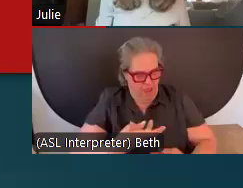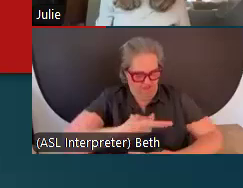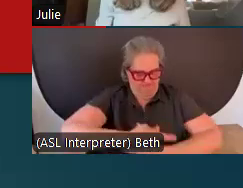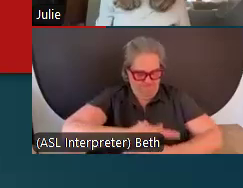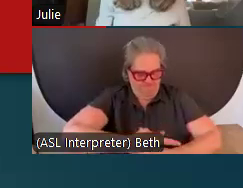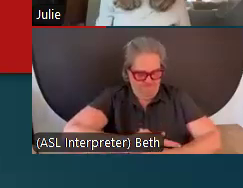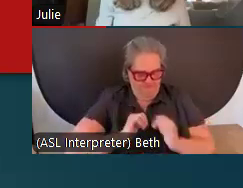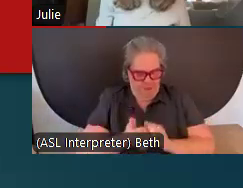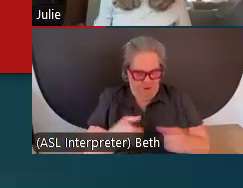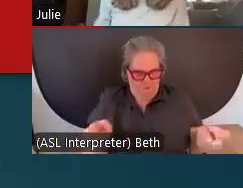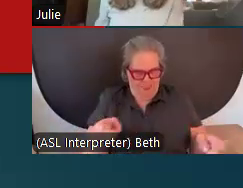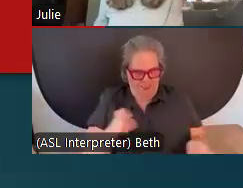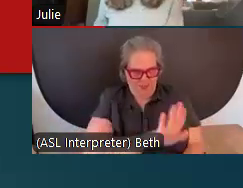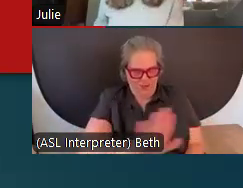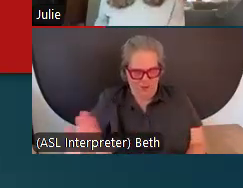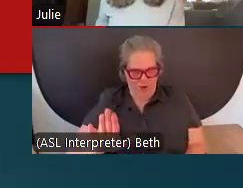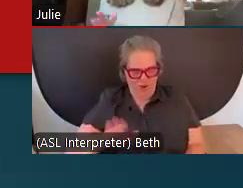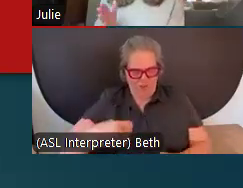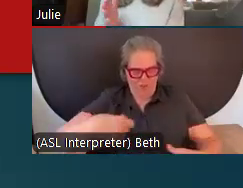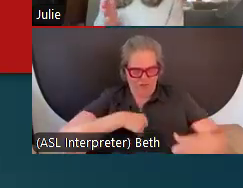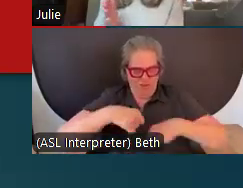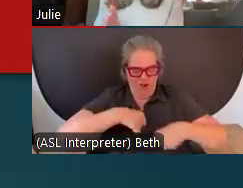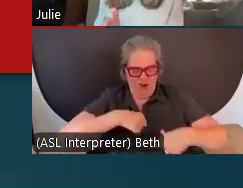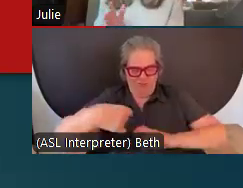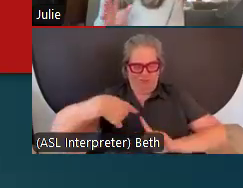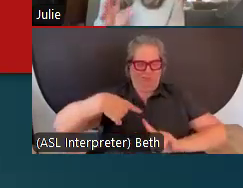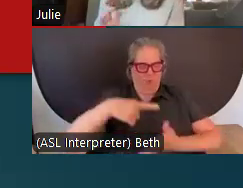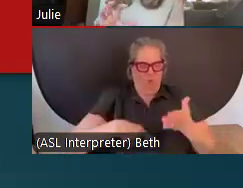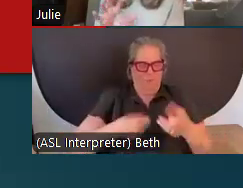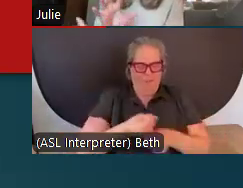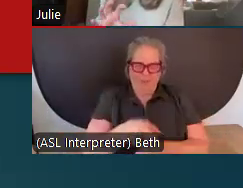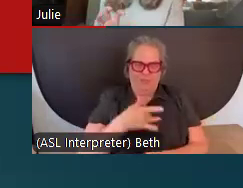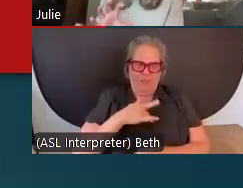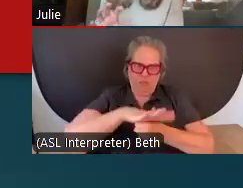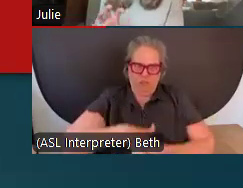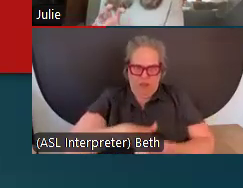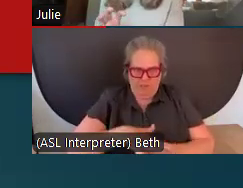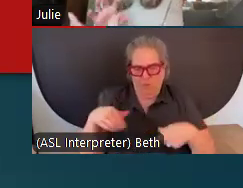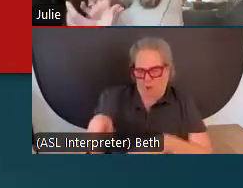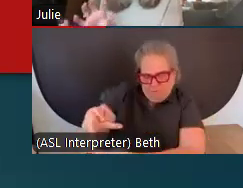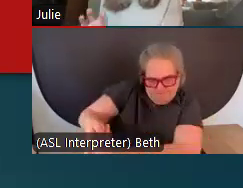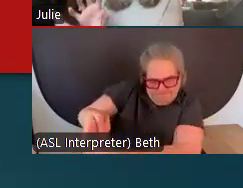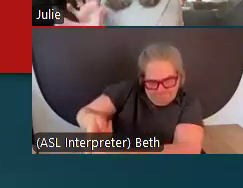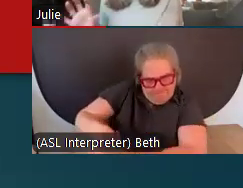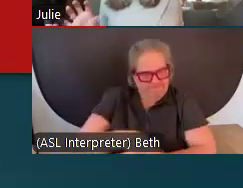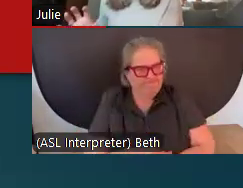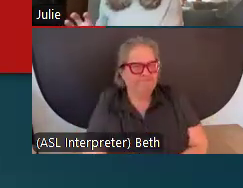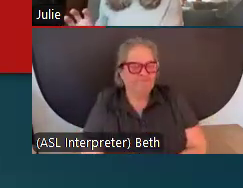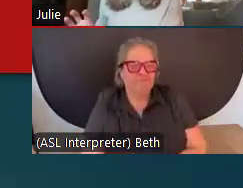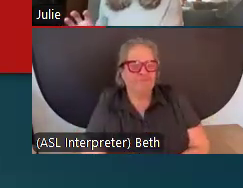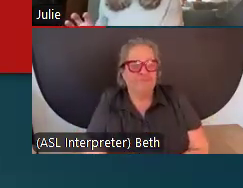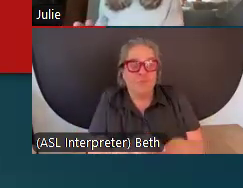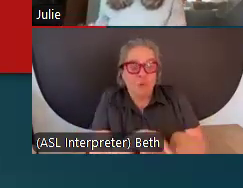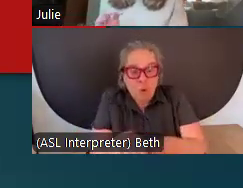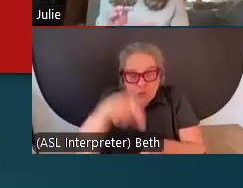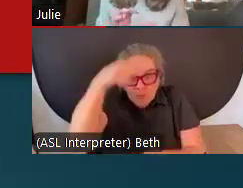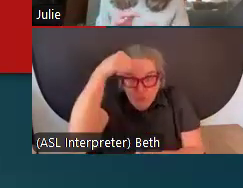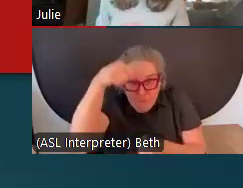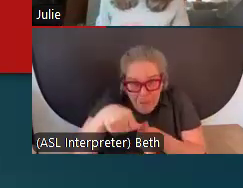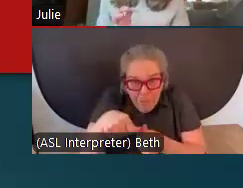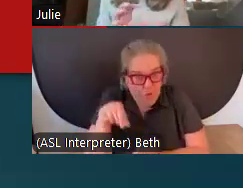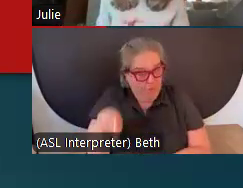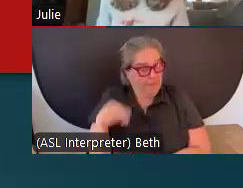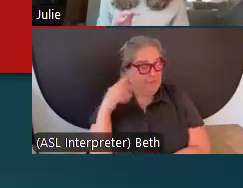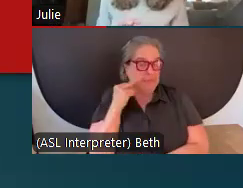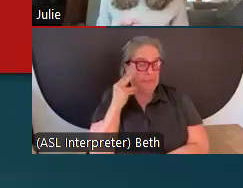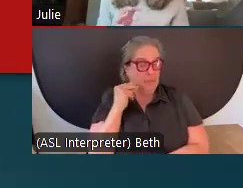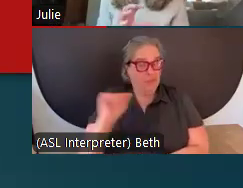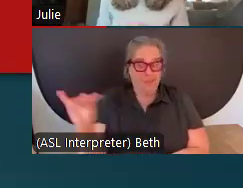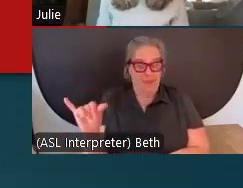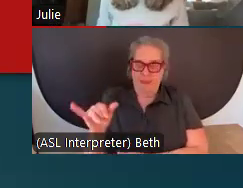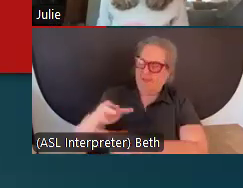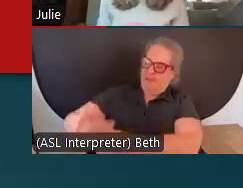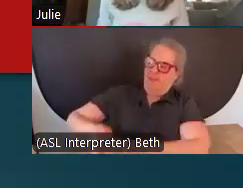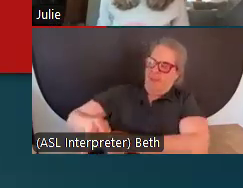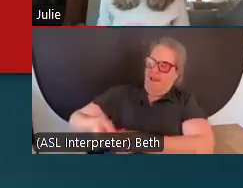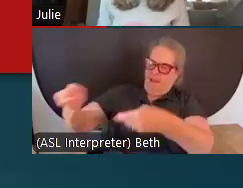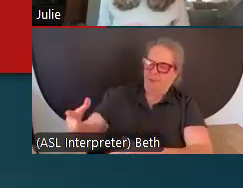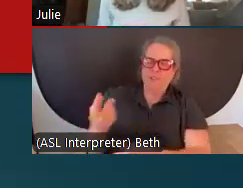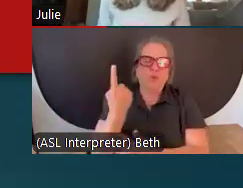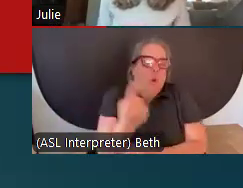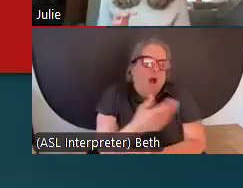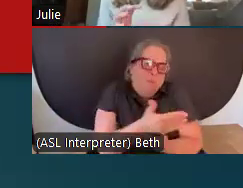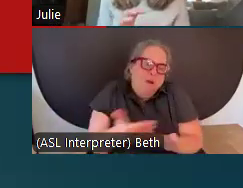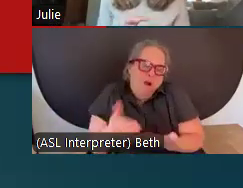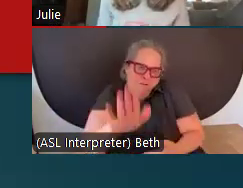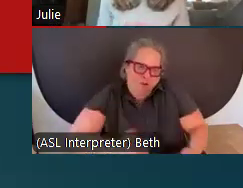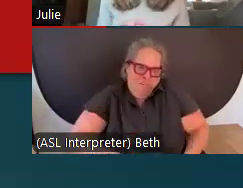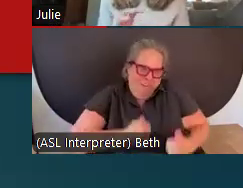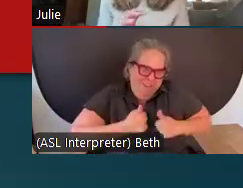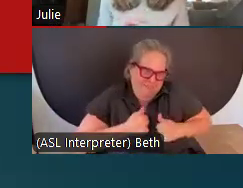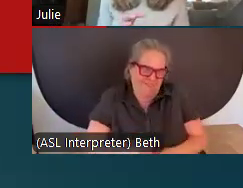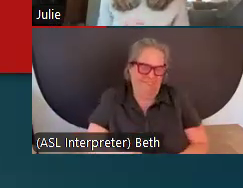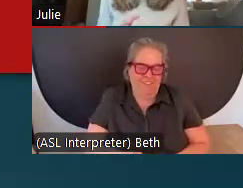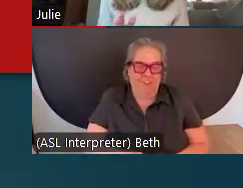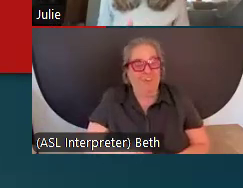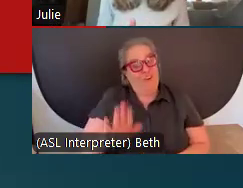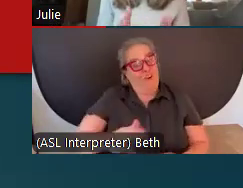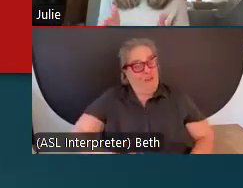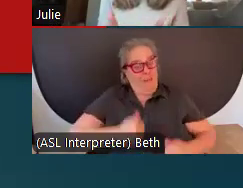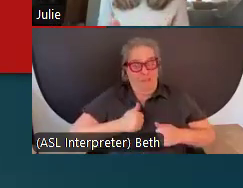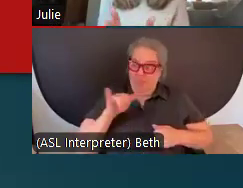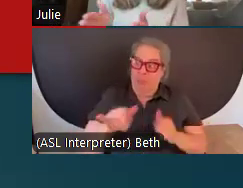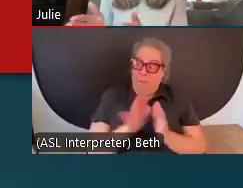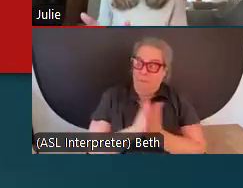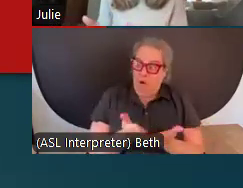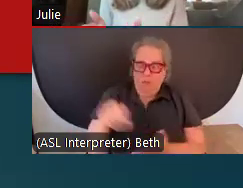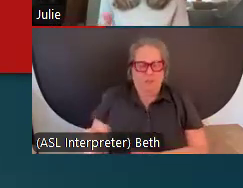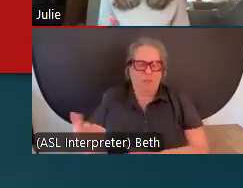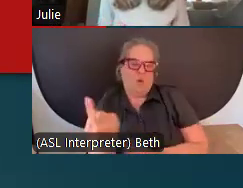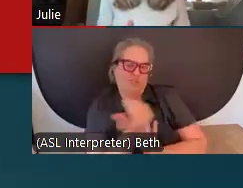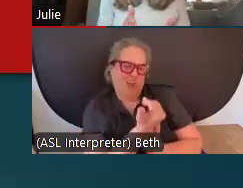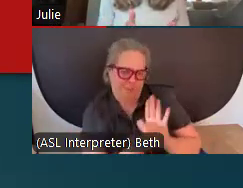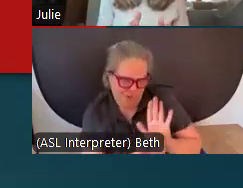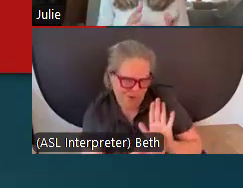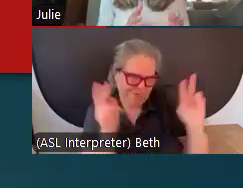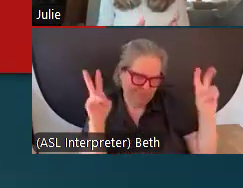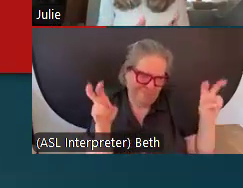And then finally, I'll end it by saying that it's important that you consider this as a stage in your life, and that you need to try to be as patient as possible, and to give it time to get to this level of acceptance.